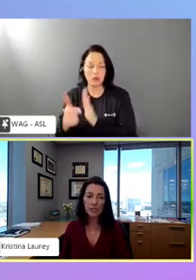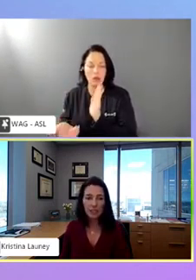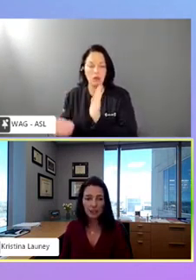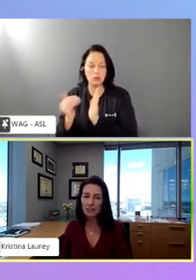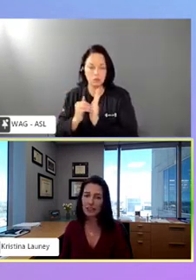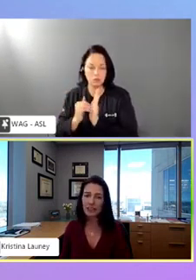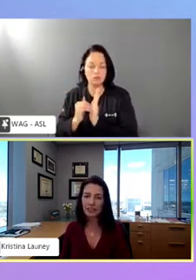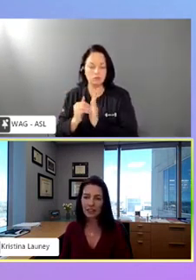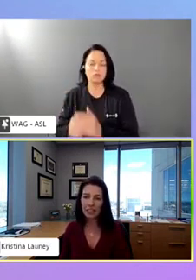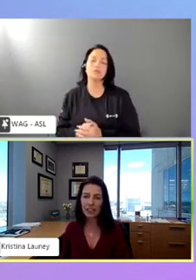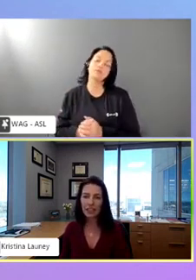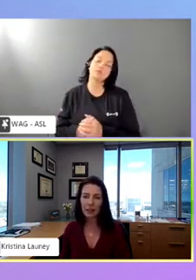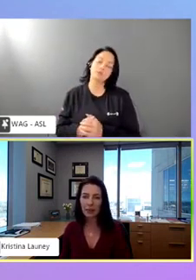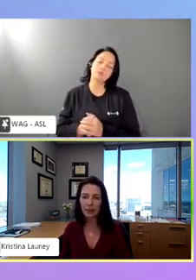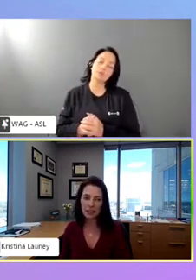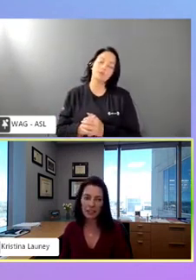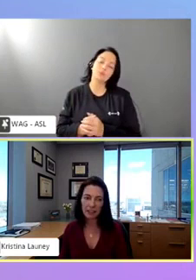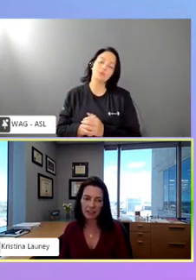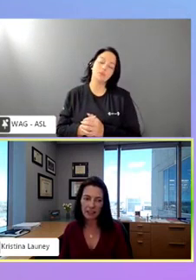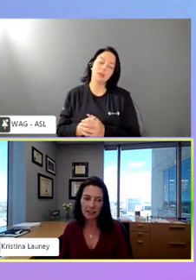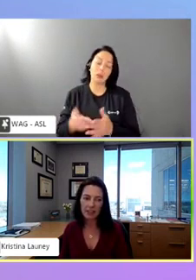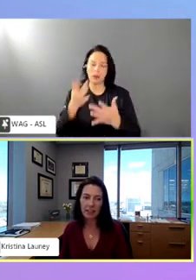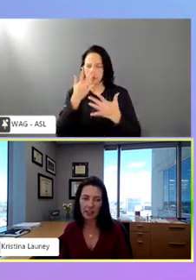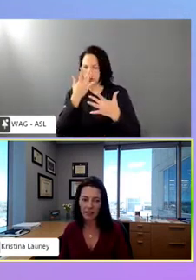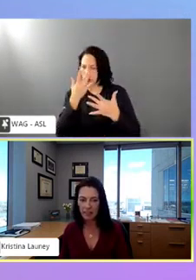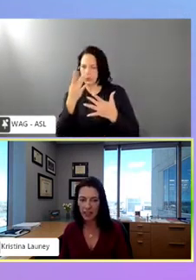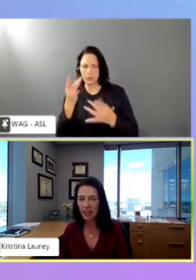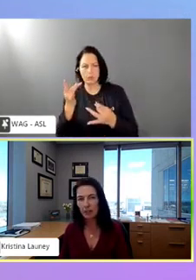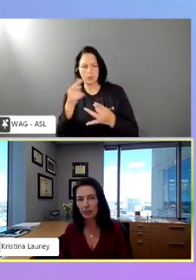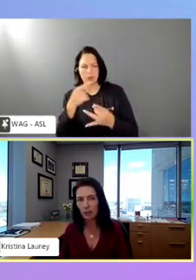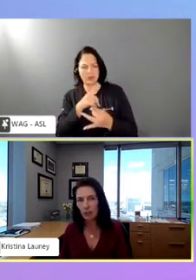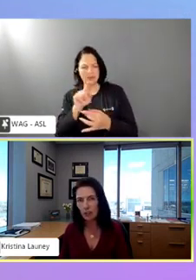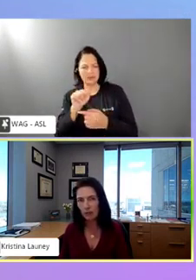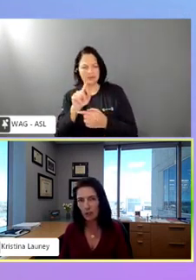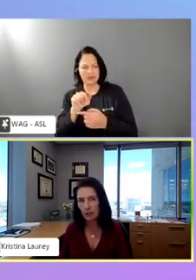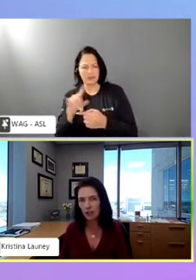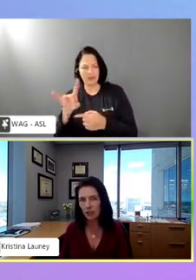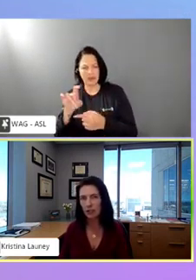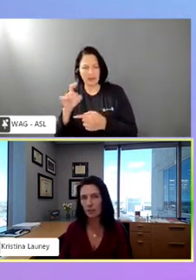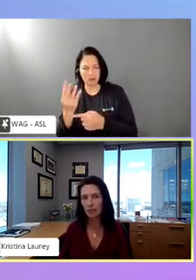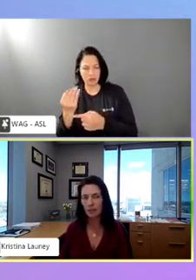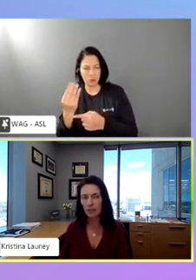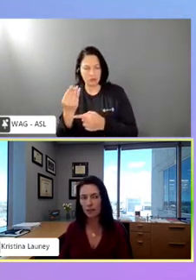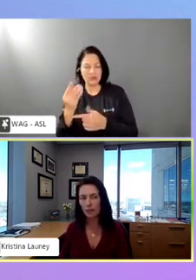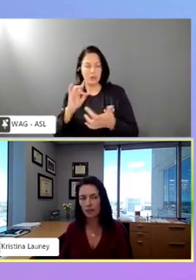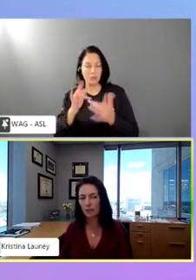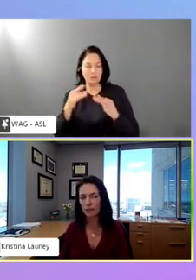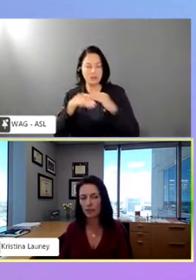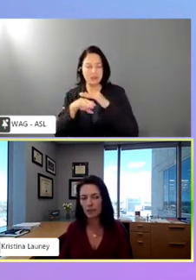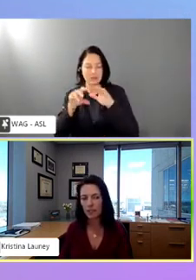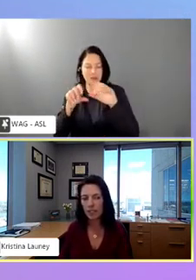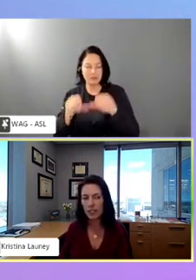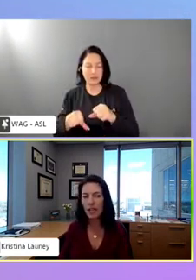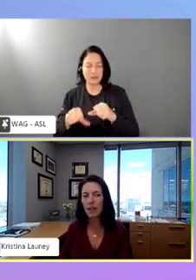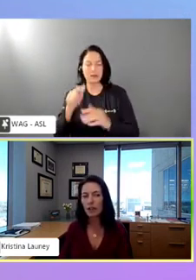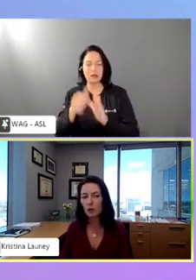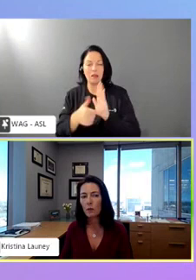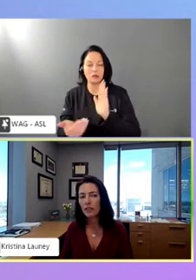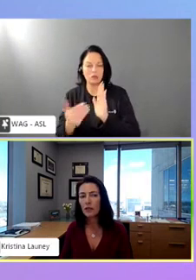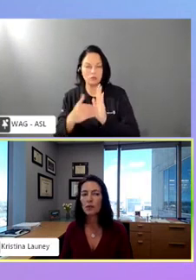accessibility websites, and in 2022 there were 3200 lawsuits. The most interesting thing